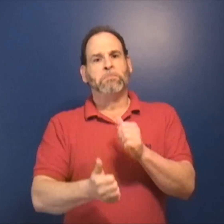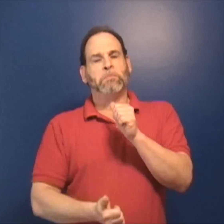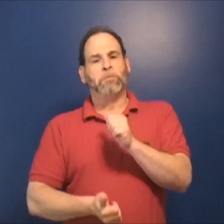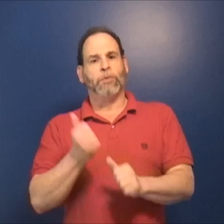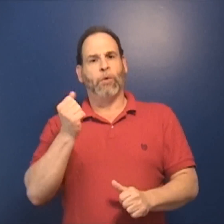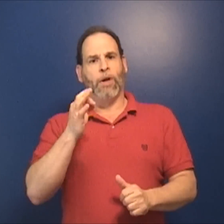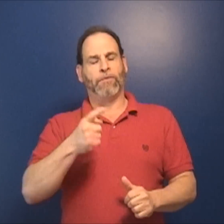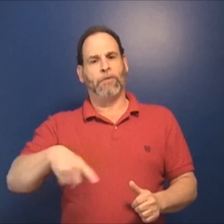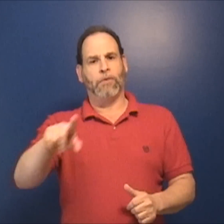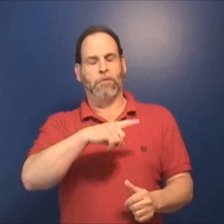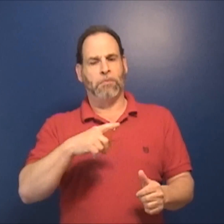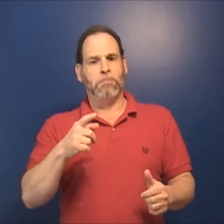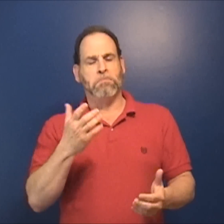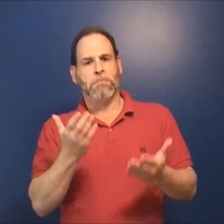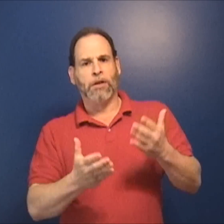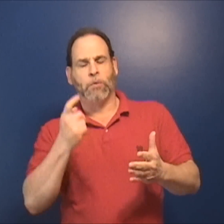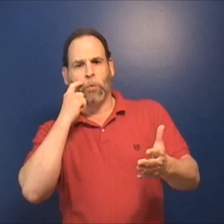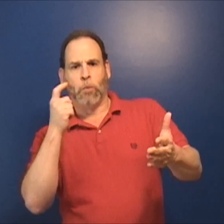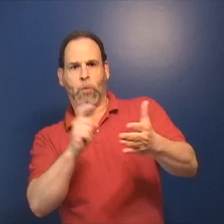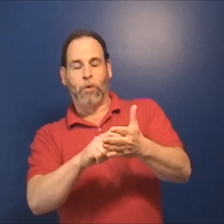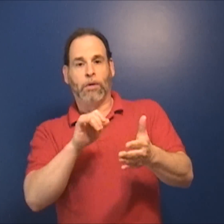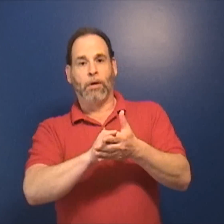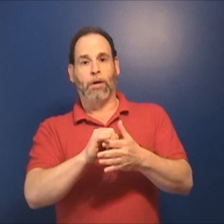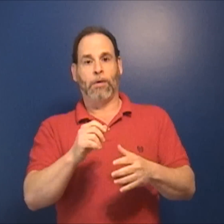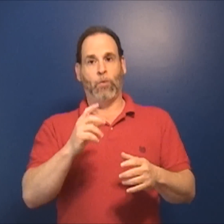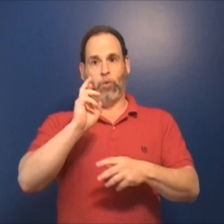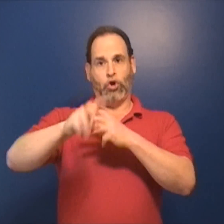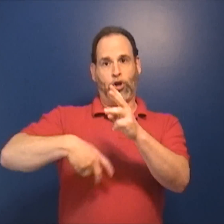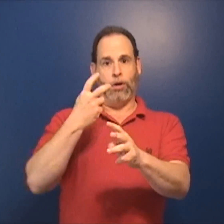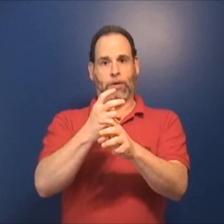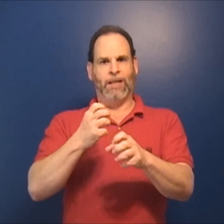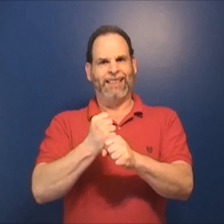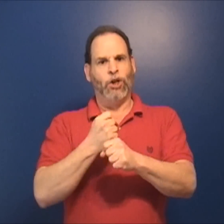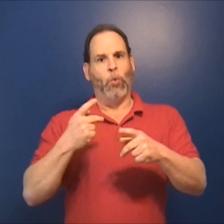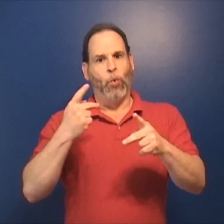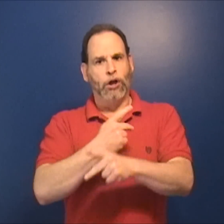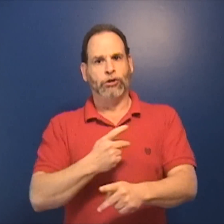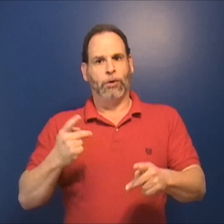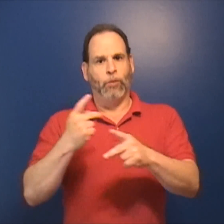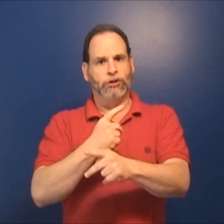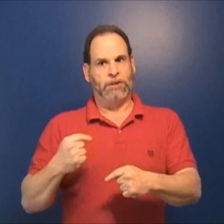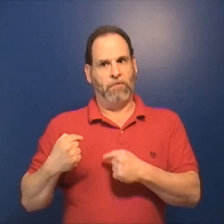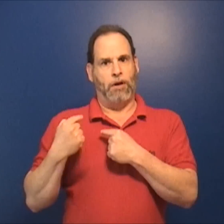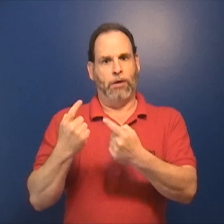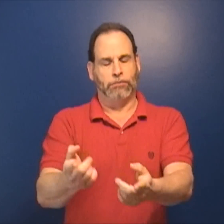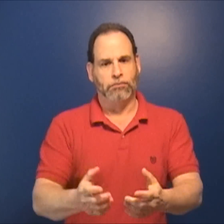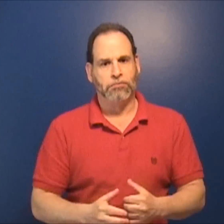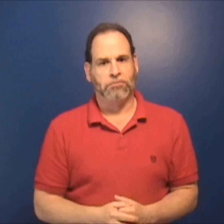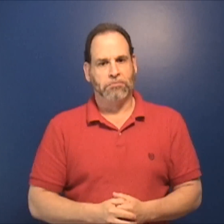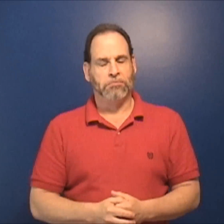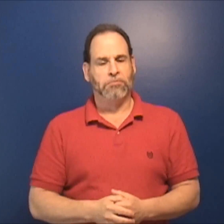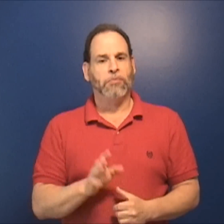Most of you may notice that the world gets worse and worse so far. I have a few examples: